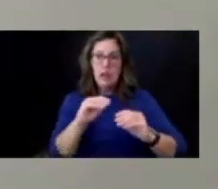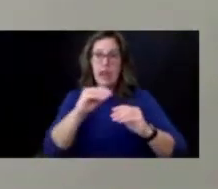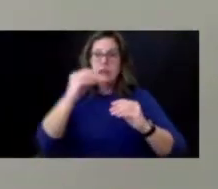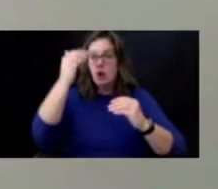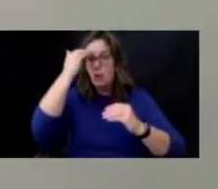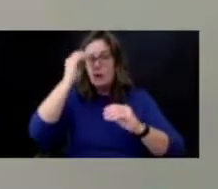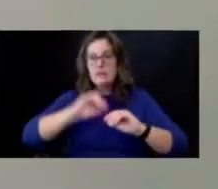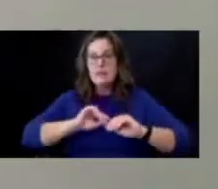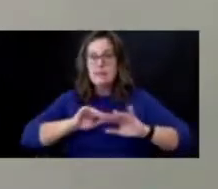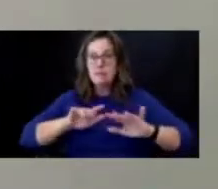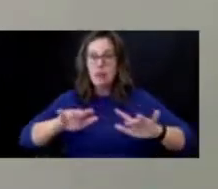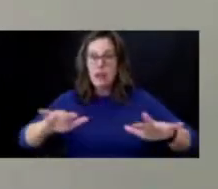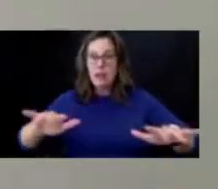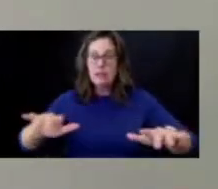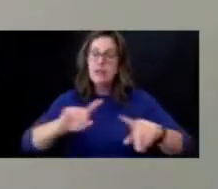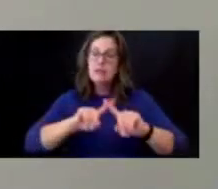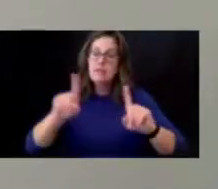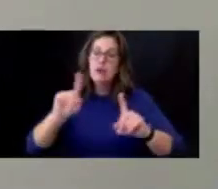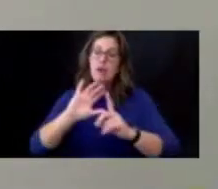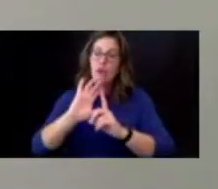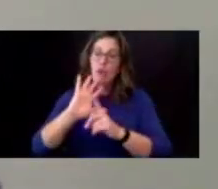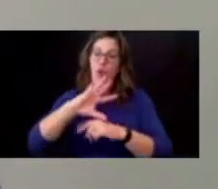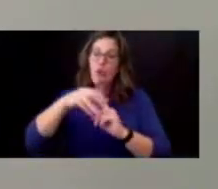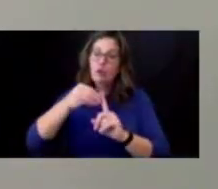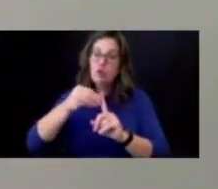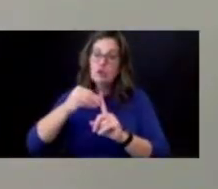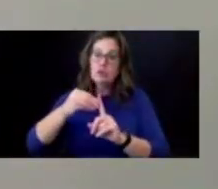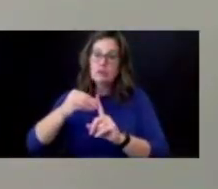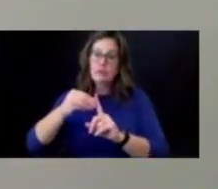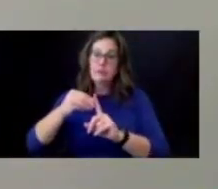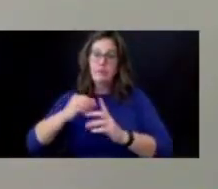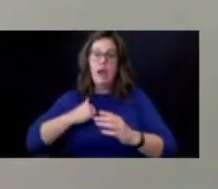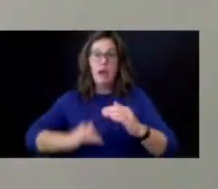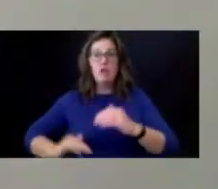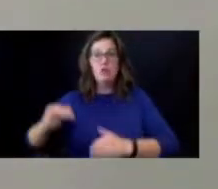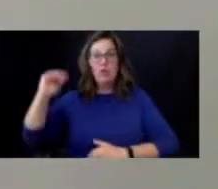of different cultures outside of our own you know i grew up on the fort berthold indian reservation